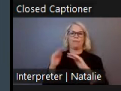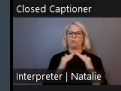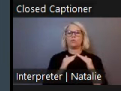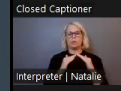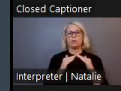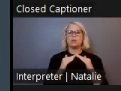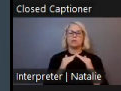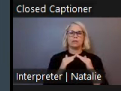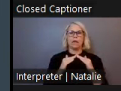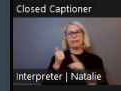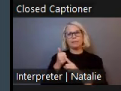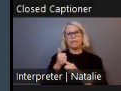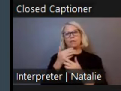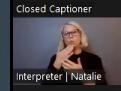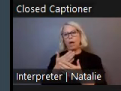is well-informed and better prepared.